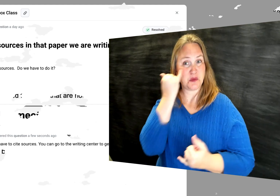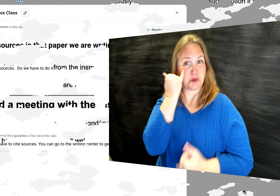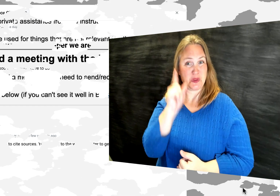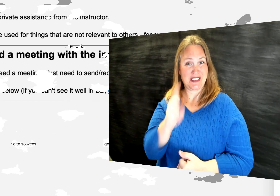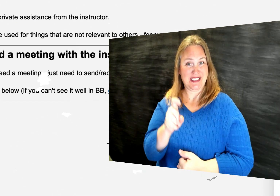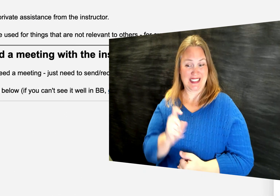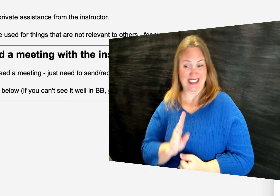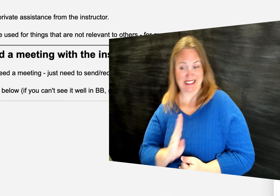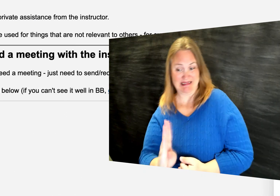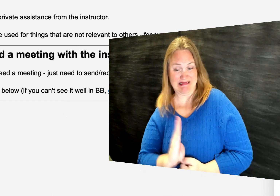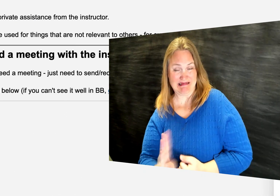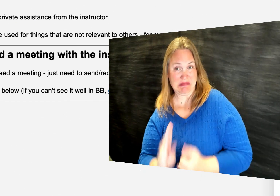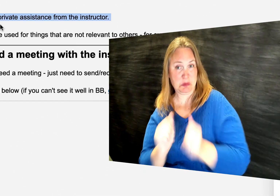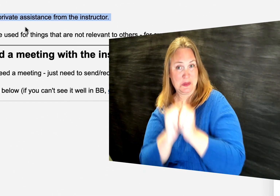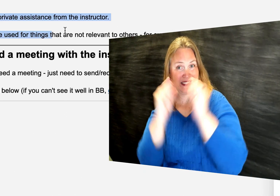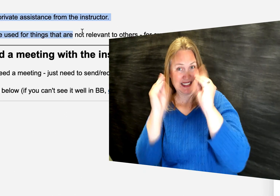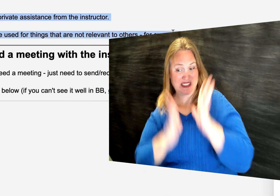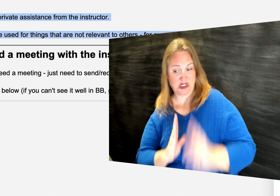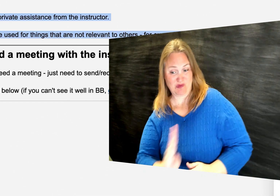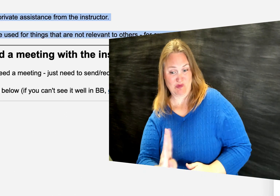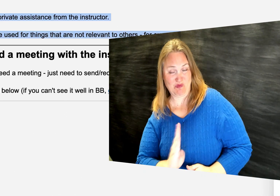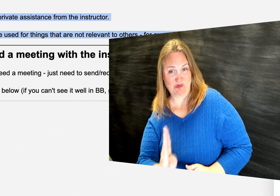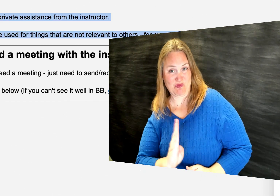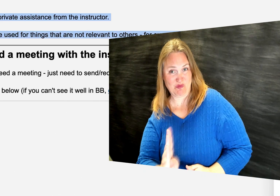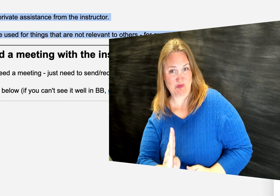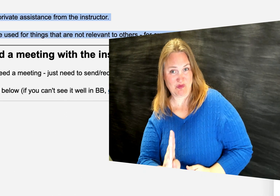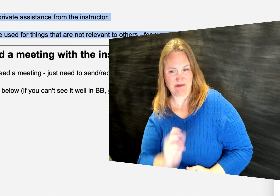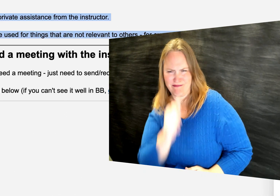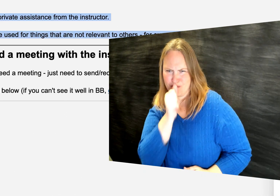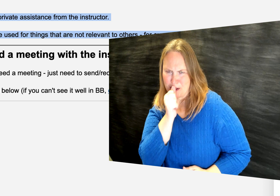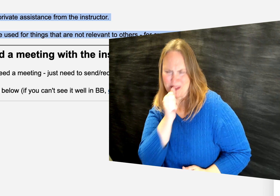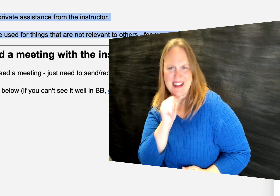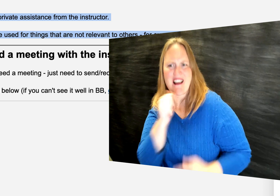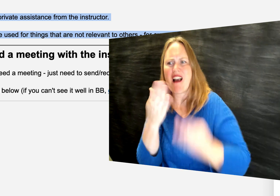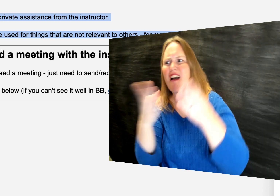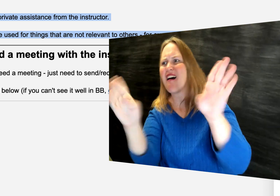If someone needs help directly from the instructor, so a better grade,